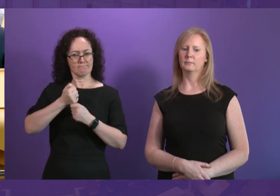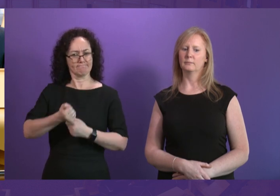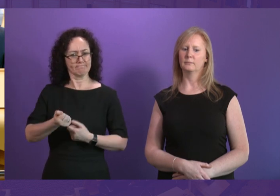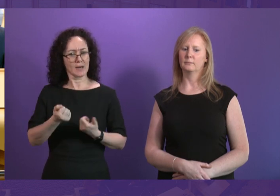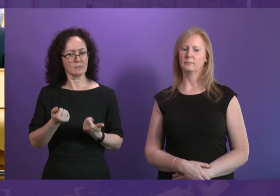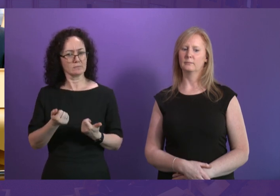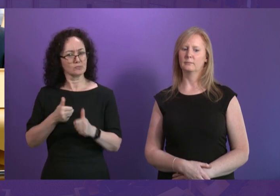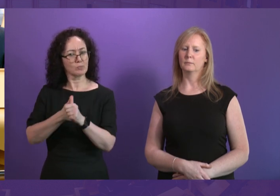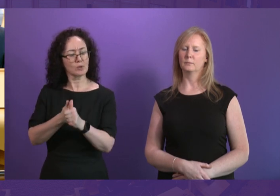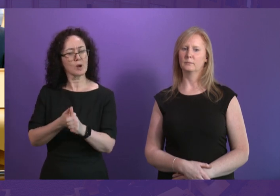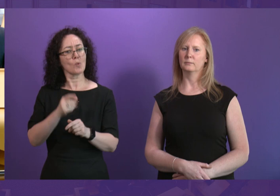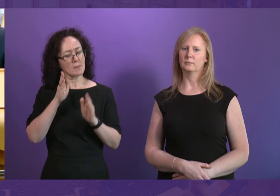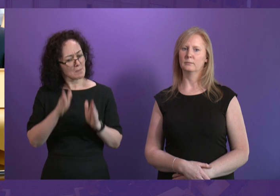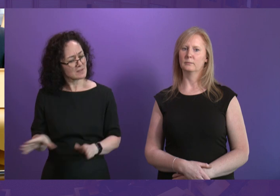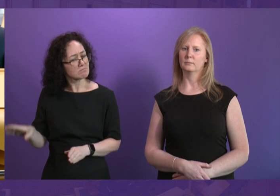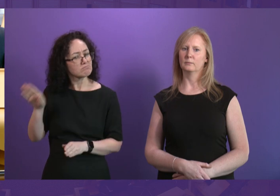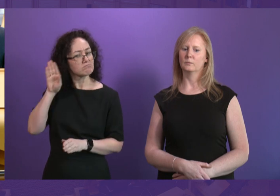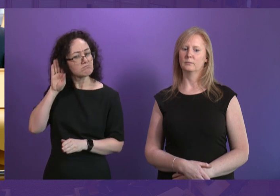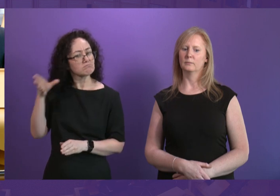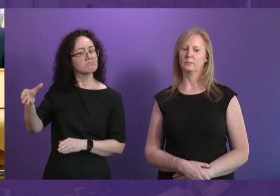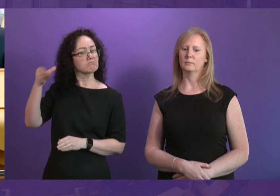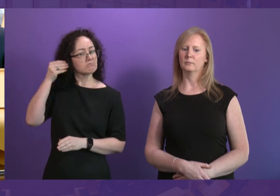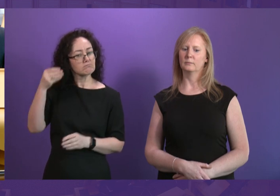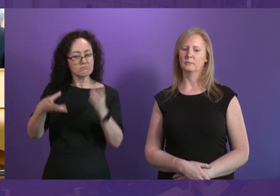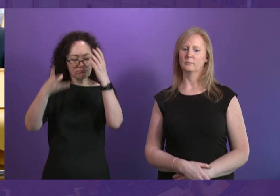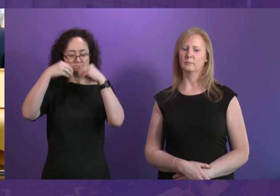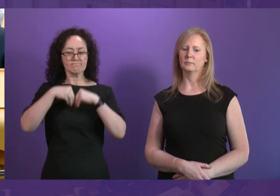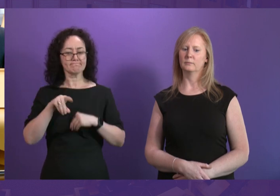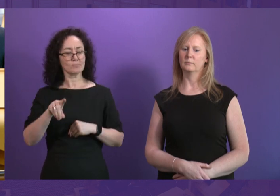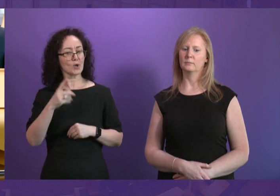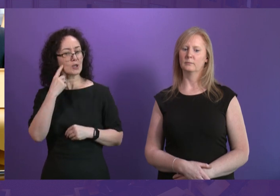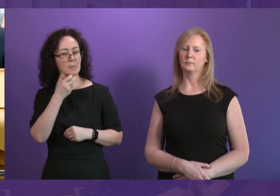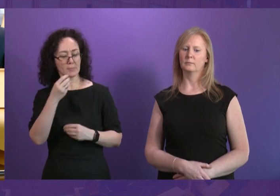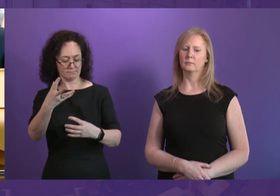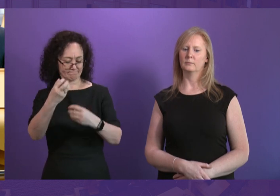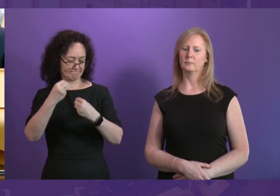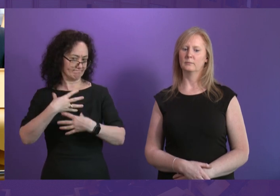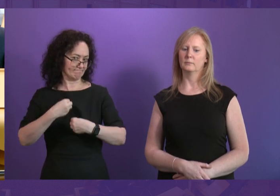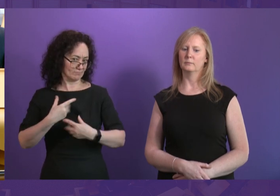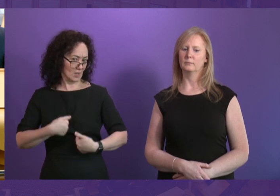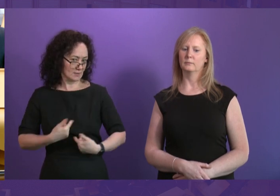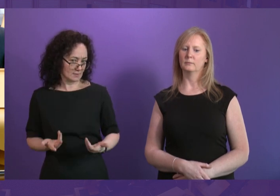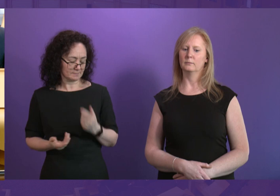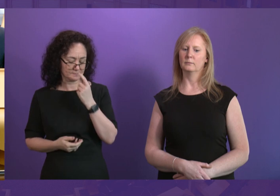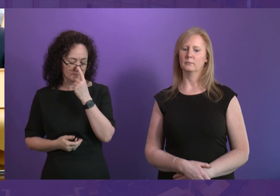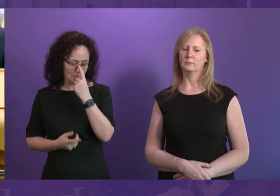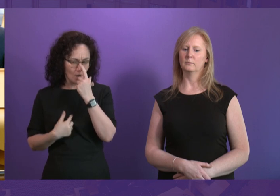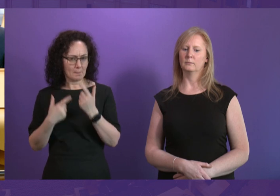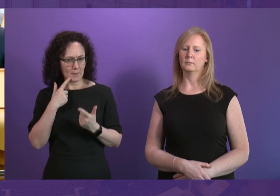we listen to them carefully. I would certainly be happy to meet the students, and I have asked my officials to work with them to facilitate that.